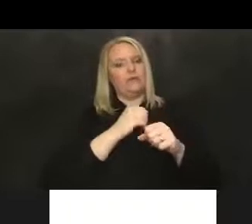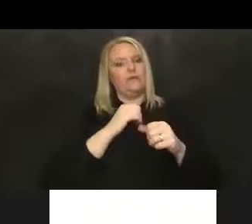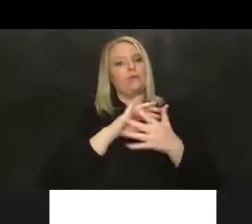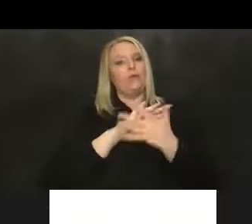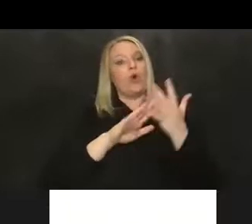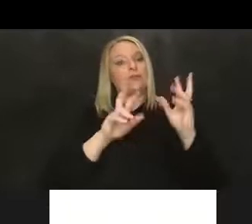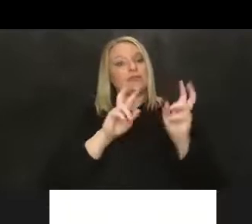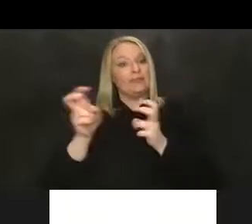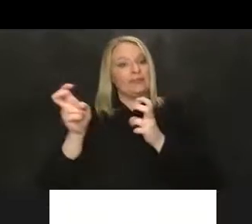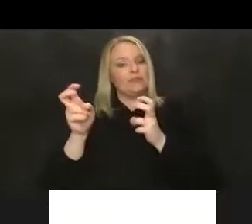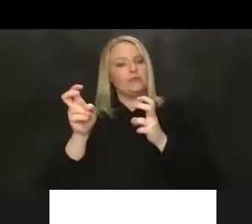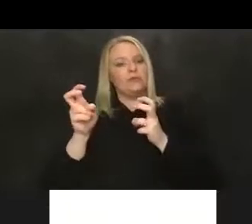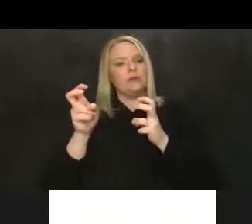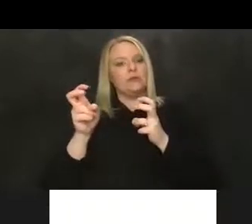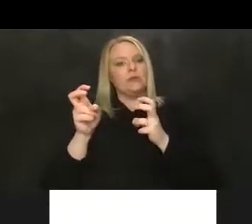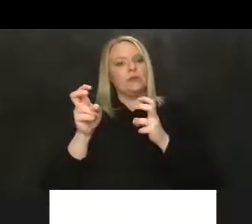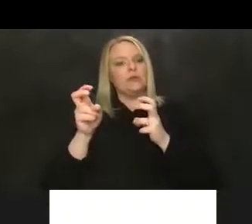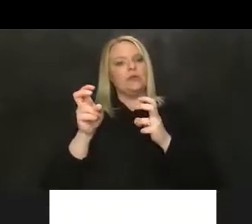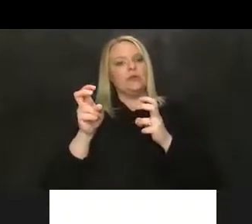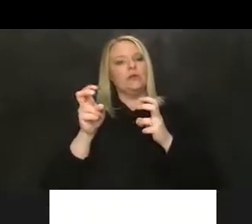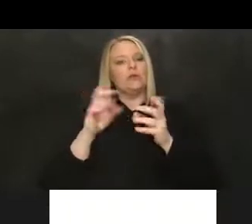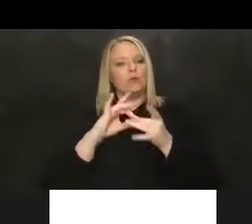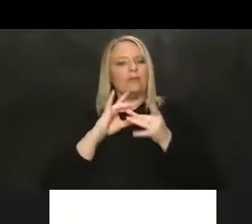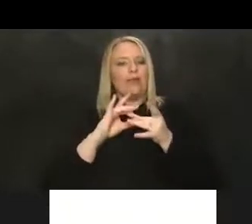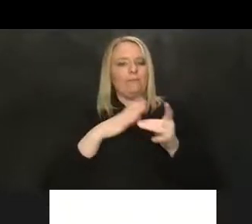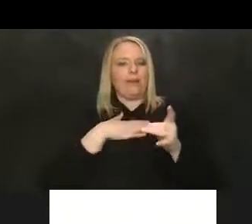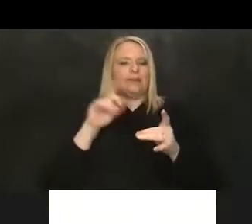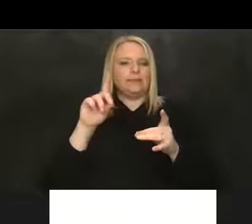there's no way those themes aren't related to my disability and how I navigate the world, it's